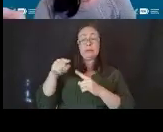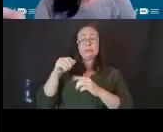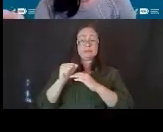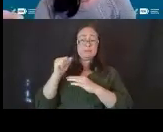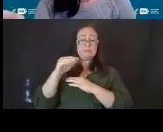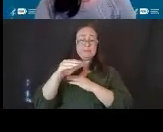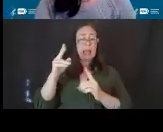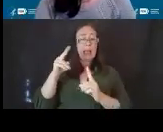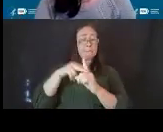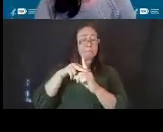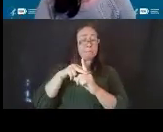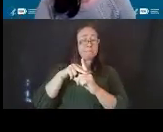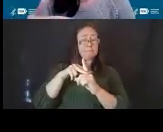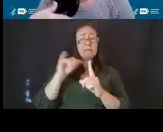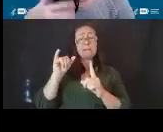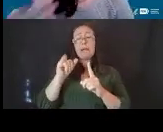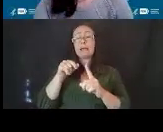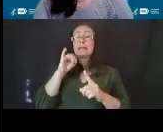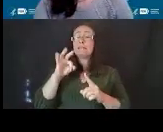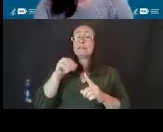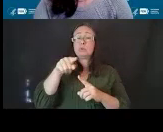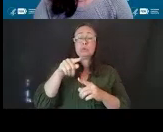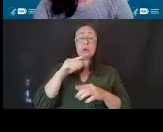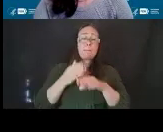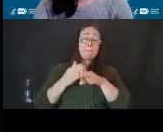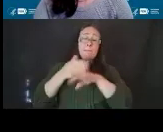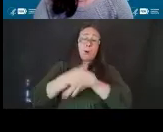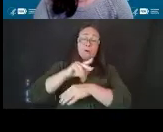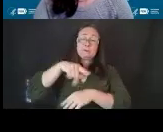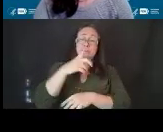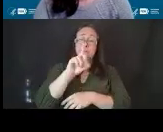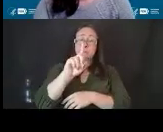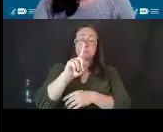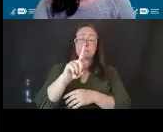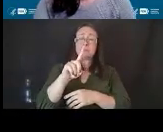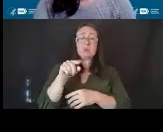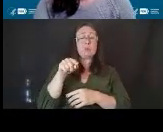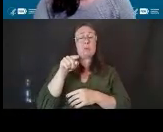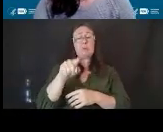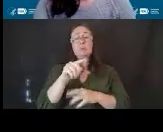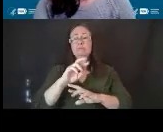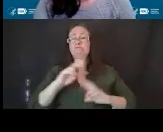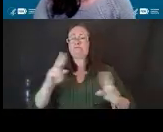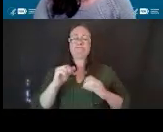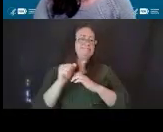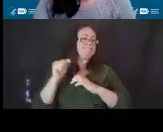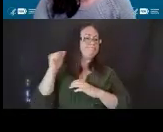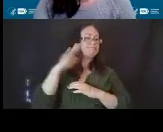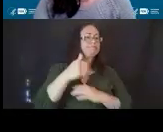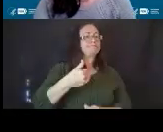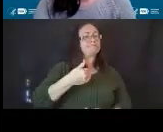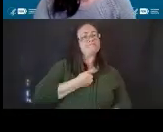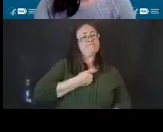we don't all find good formal mentors. You don't always have to have a formal mentor.